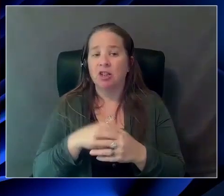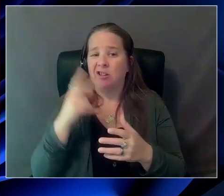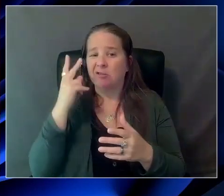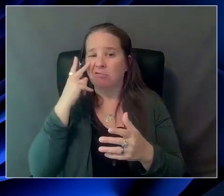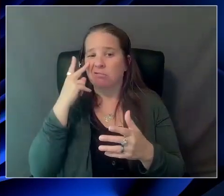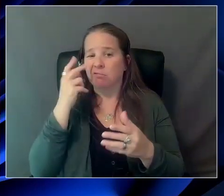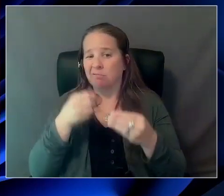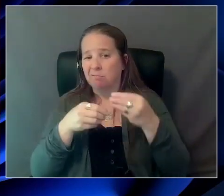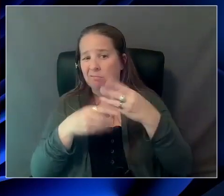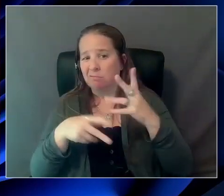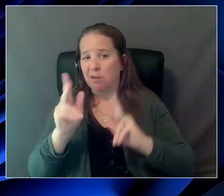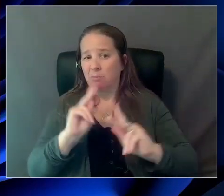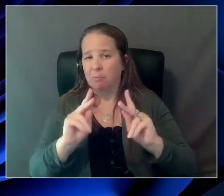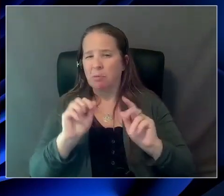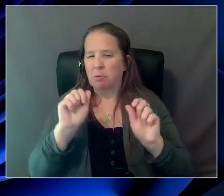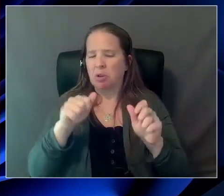in there so we'll just add Jeremy